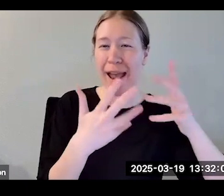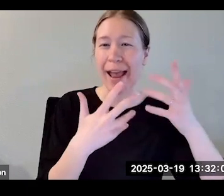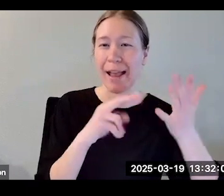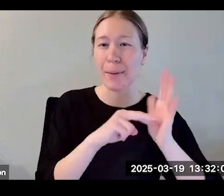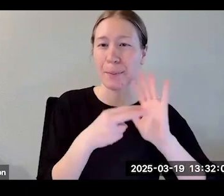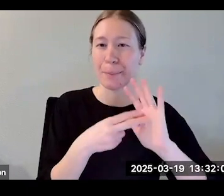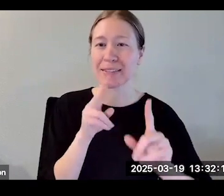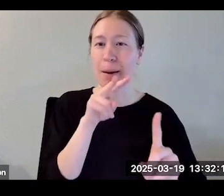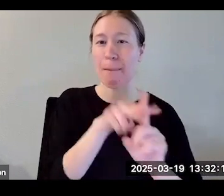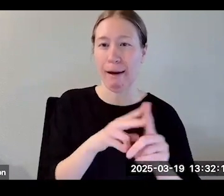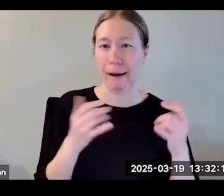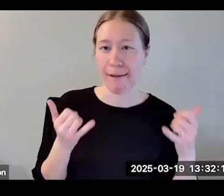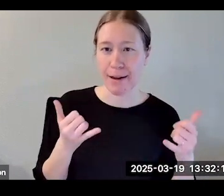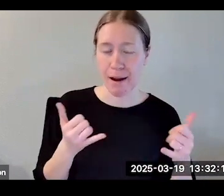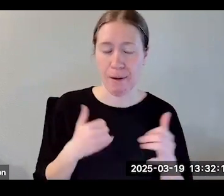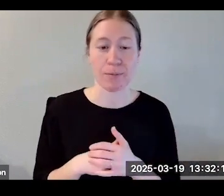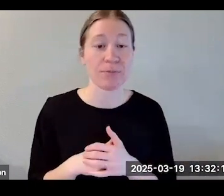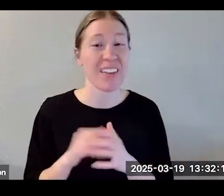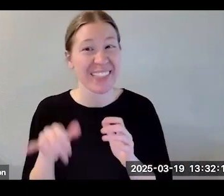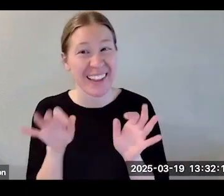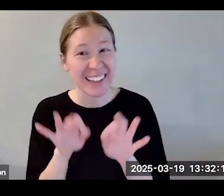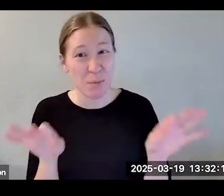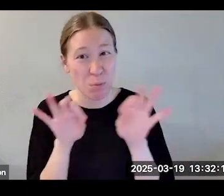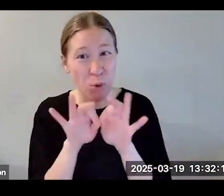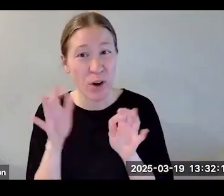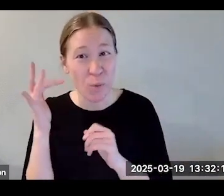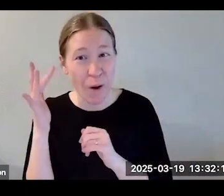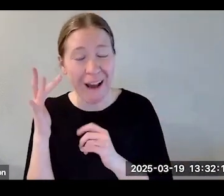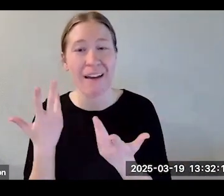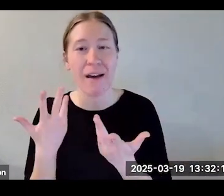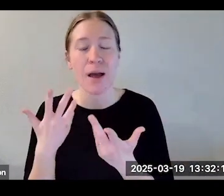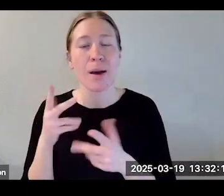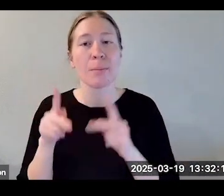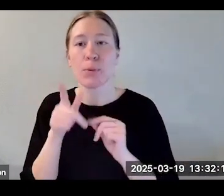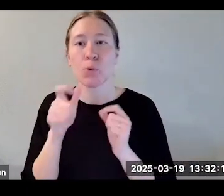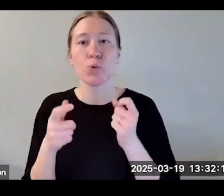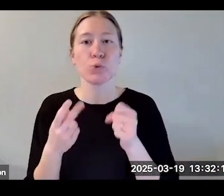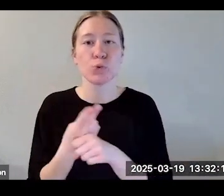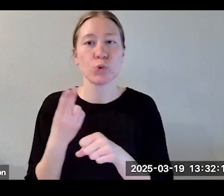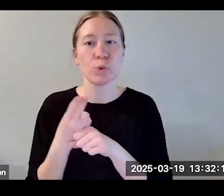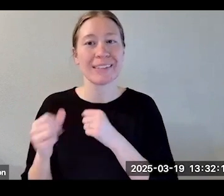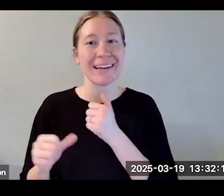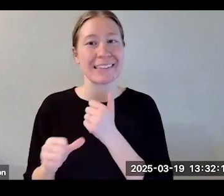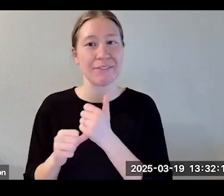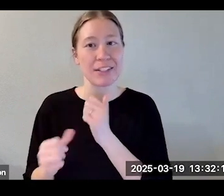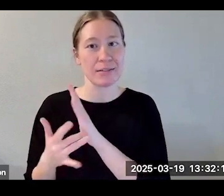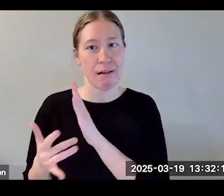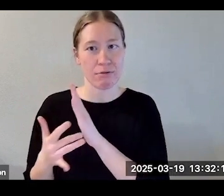This is really important for folks who might be using assistive technology. While visually, this did look like a list,